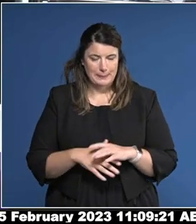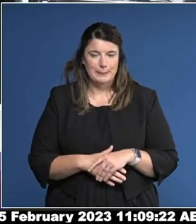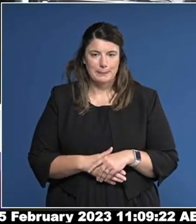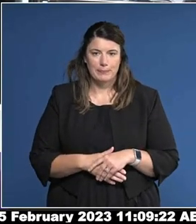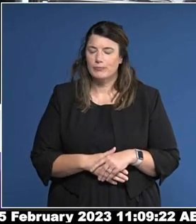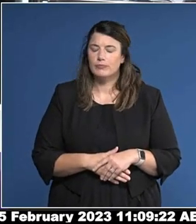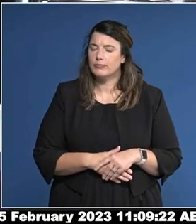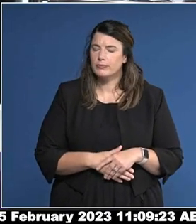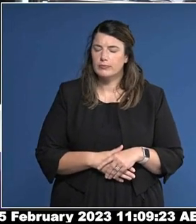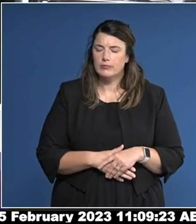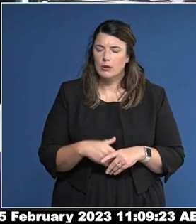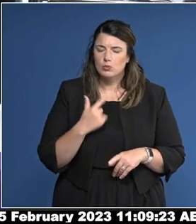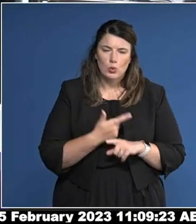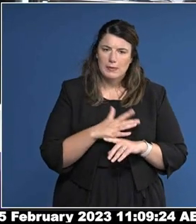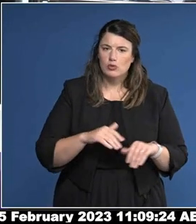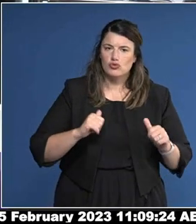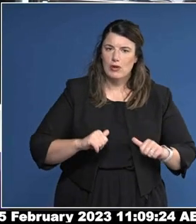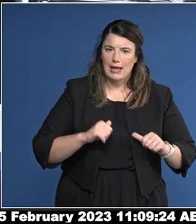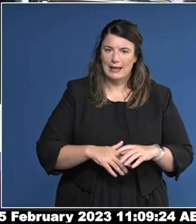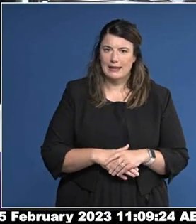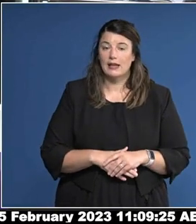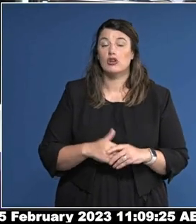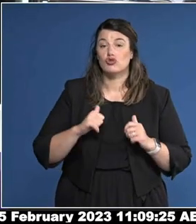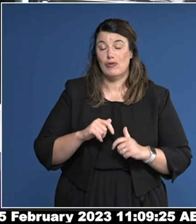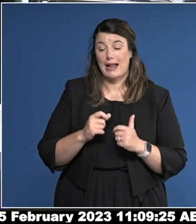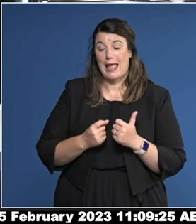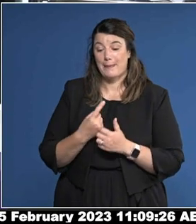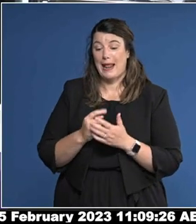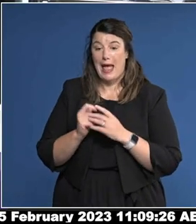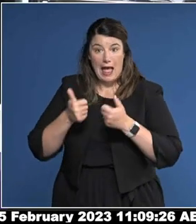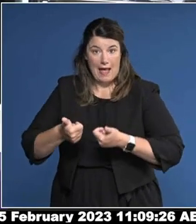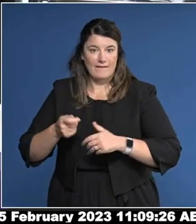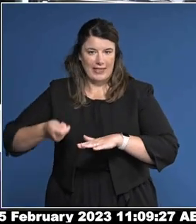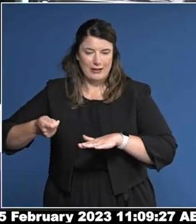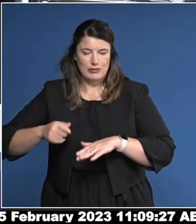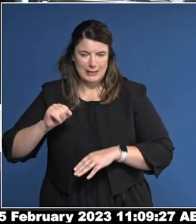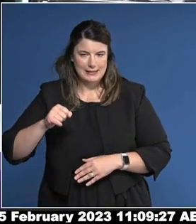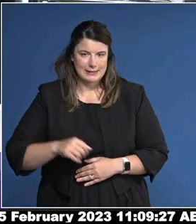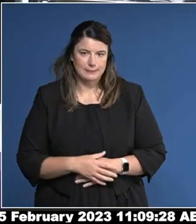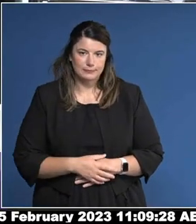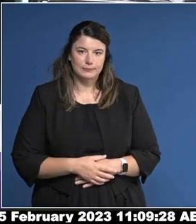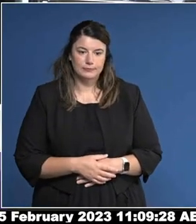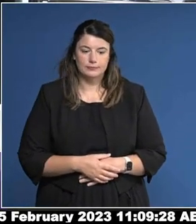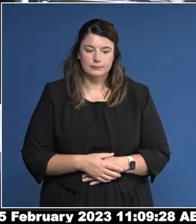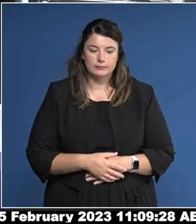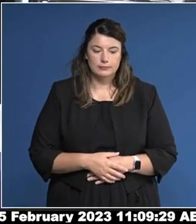The training happened post the hearing. Yes. CHAIR: Post the hearing. MS TOOHEY: Post the hearing, yes. Yes. CHAIR: And was it prompted by anything at the hearing?